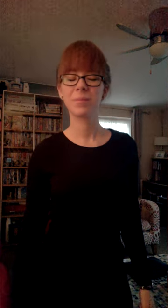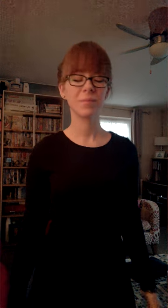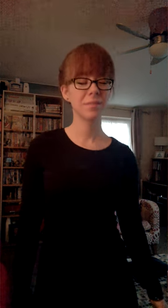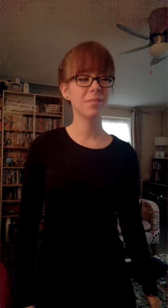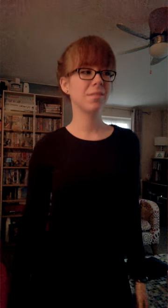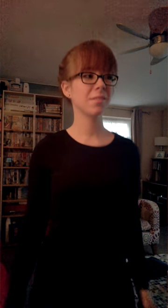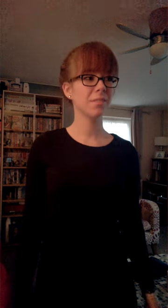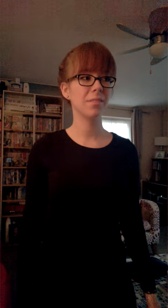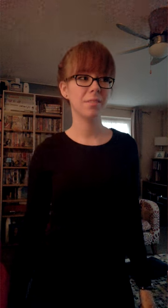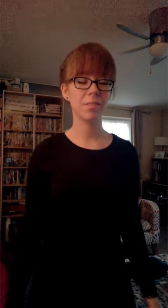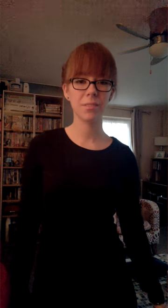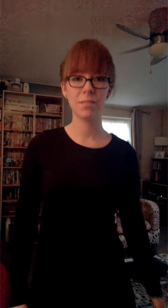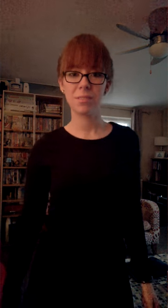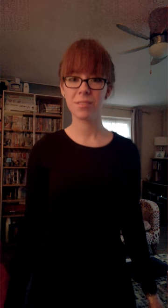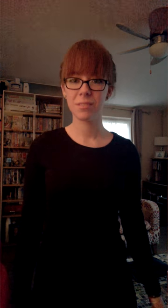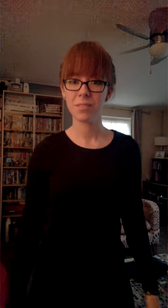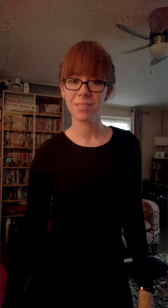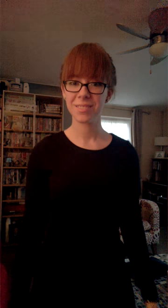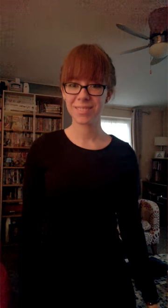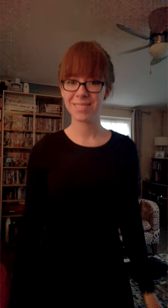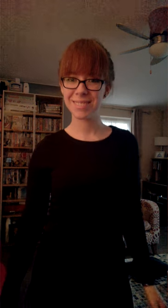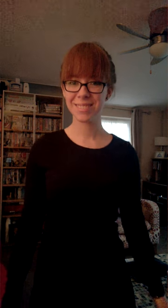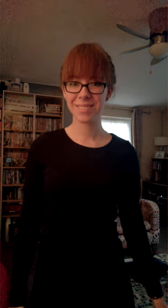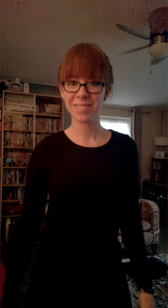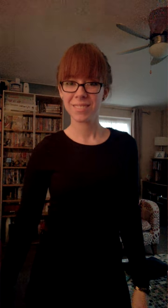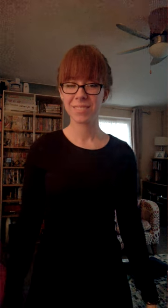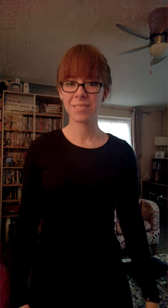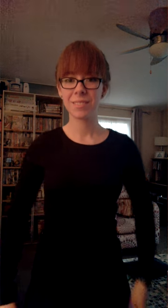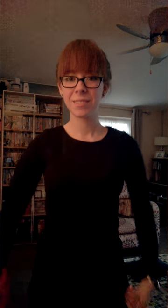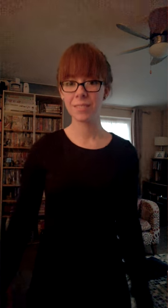Before we leave Let me tell y'all a little something